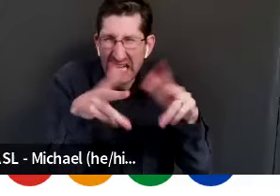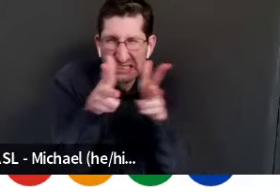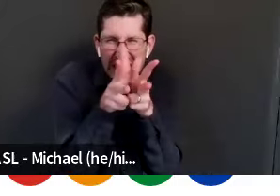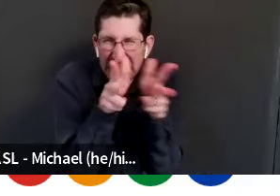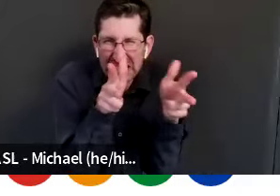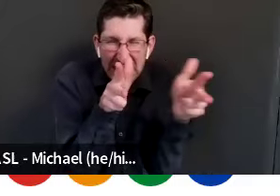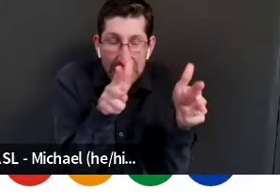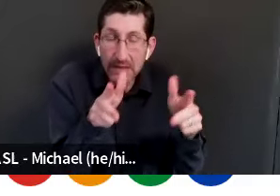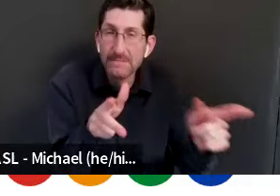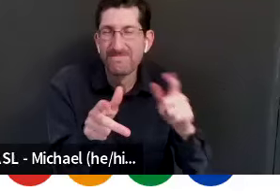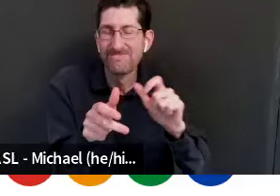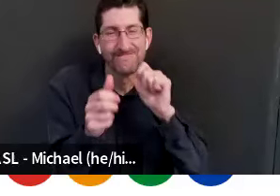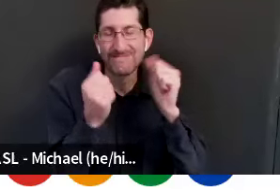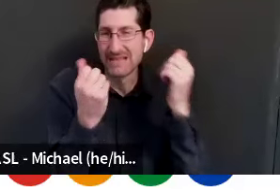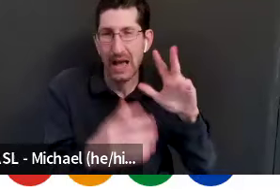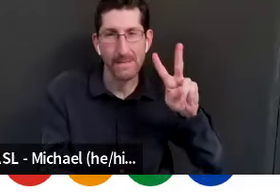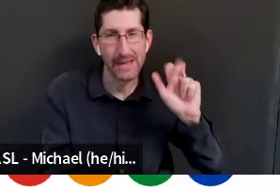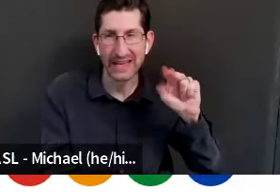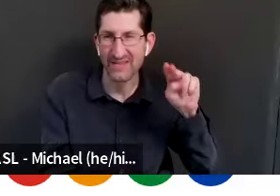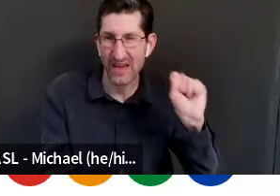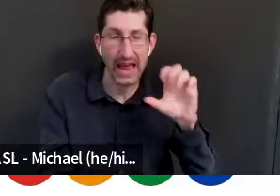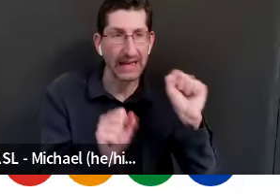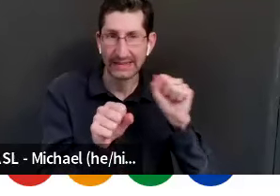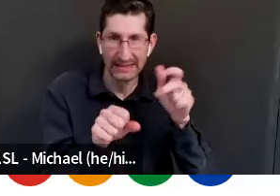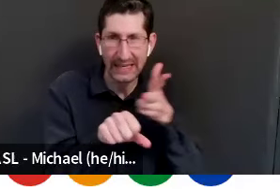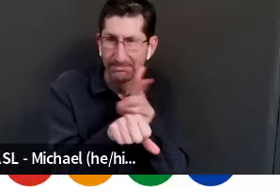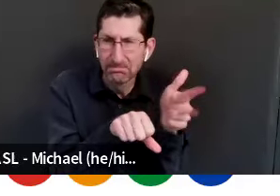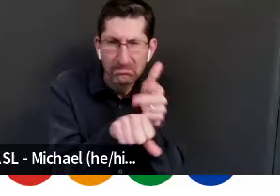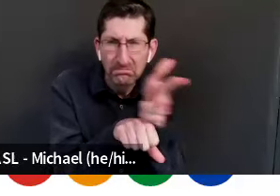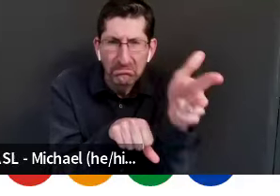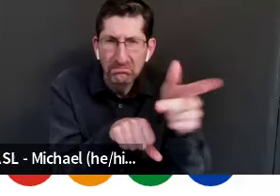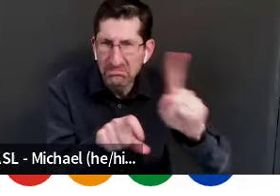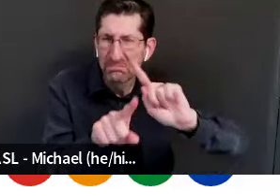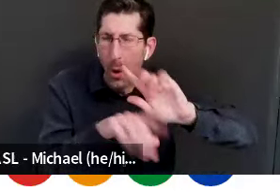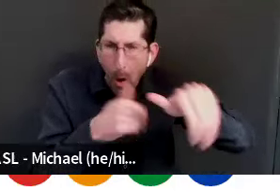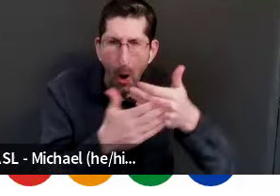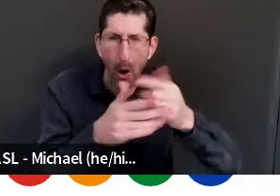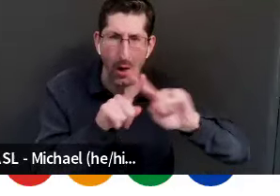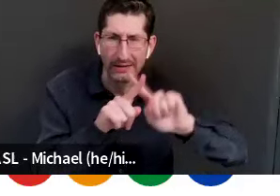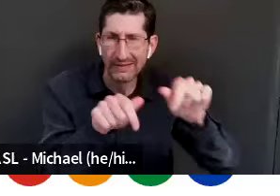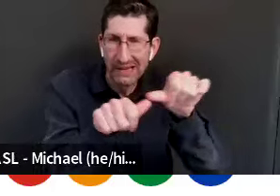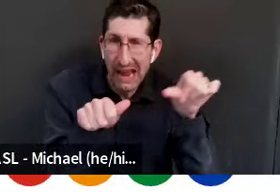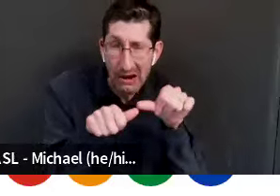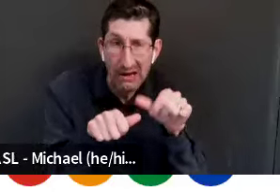WHERE WE HAVE NARROW STREET AND REALLY TIGHT INTERSECTIONS. THIS IS A VAN, NOT MANY THAT CAN